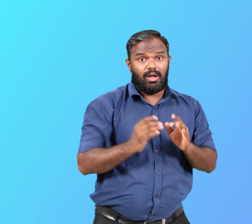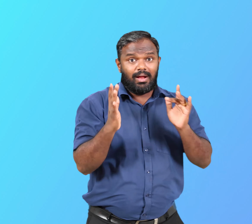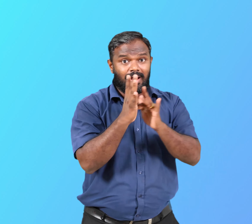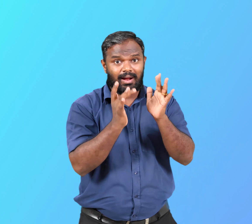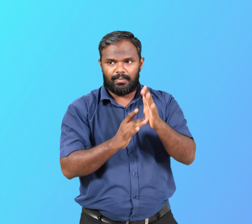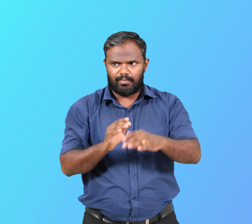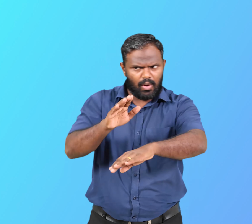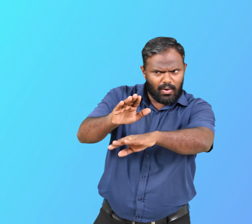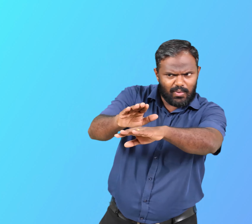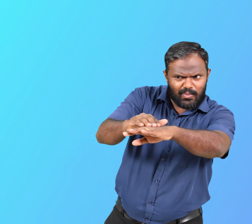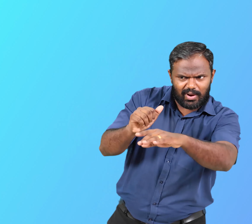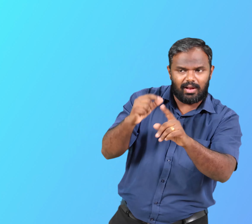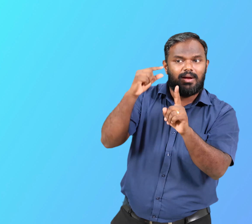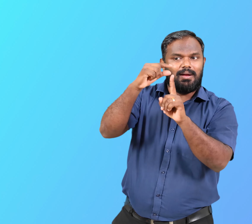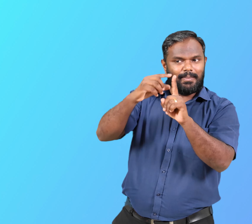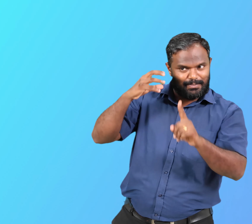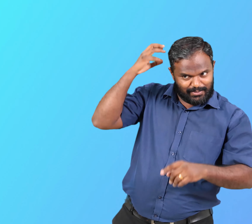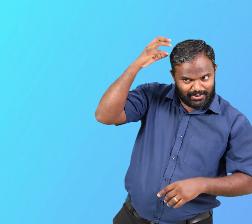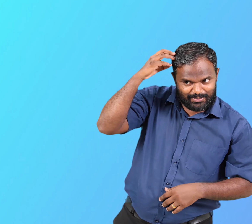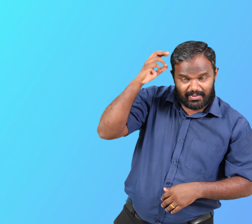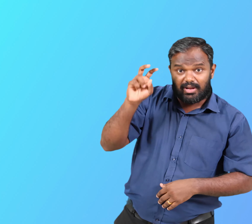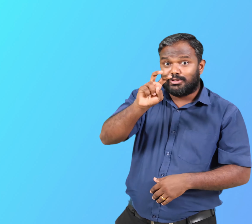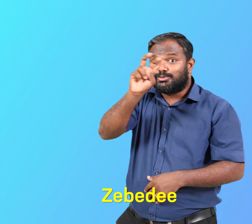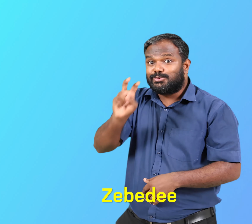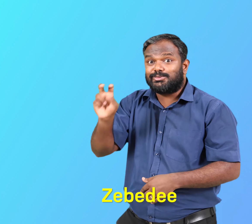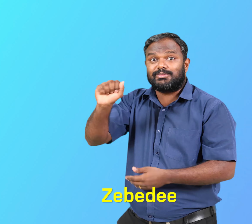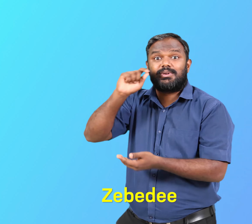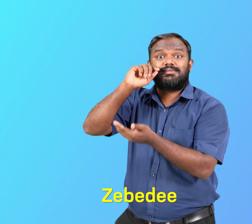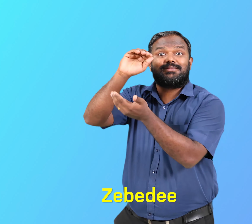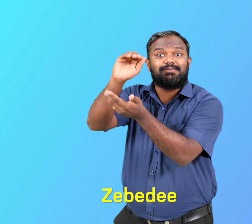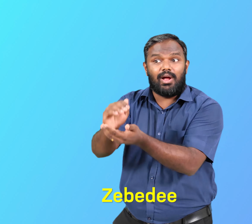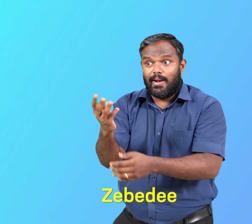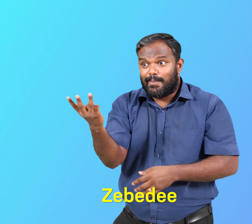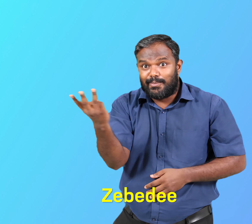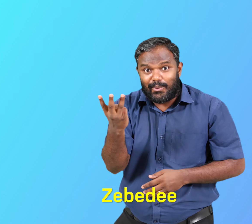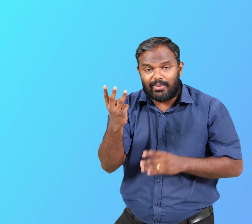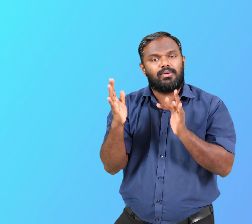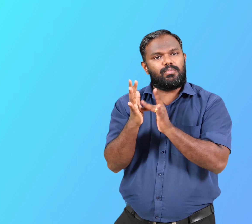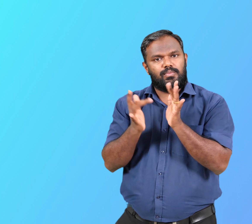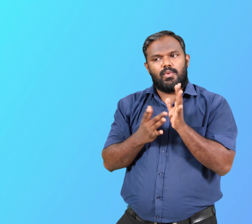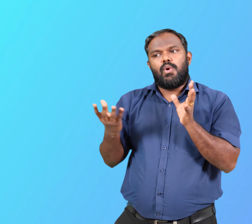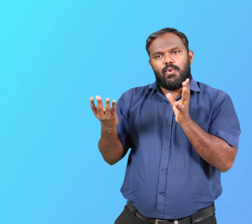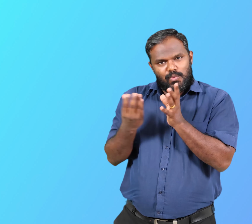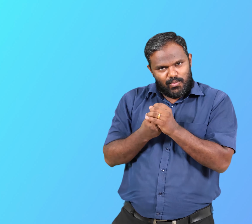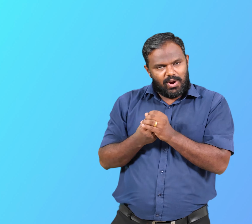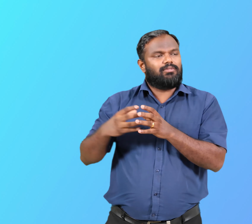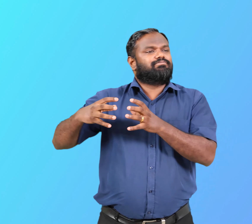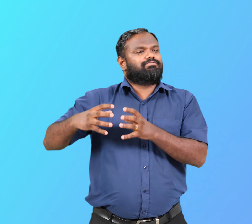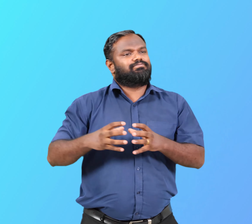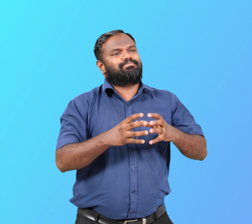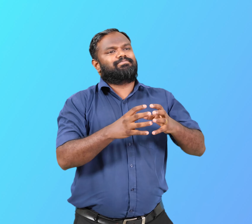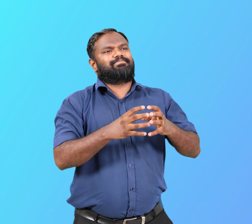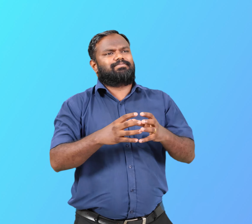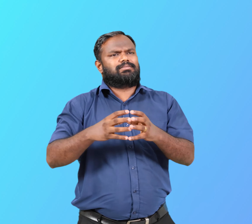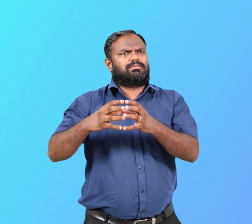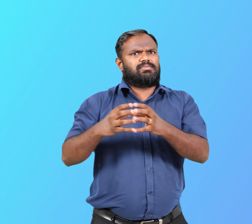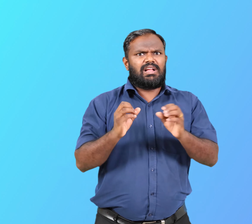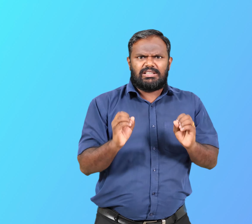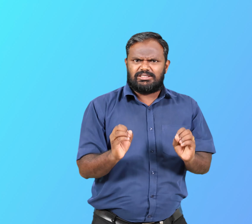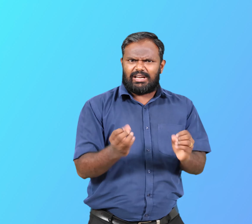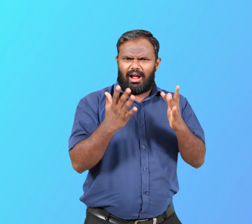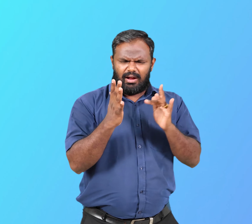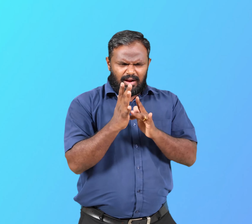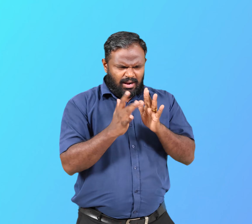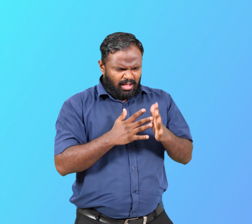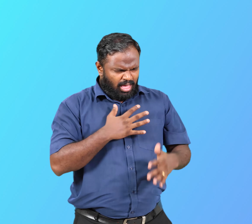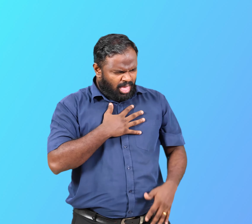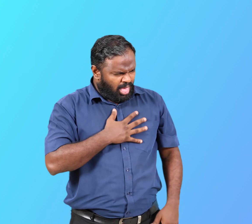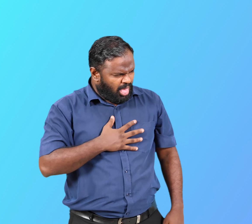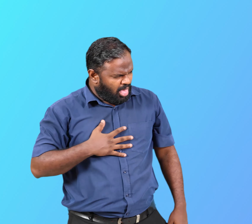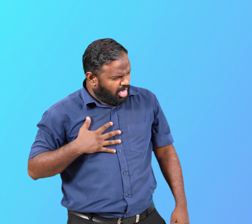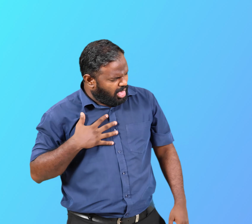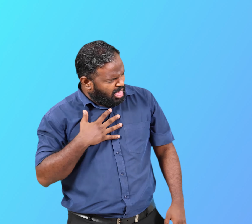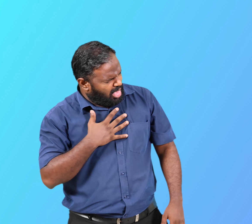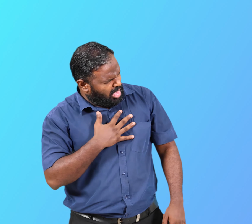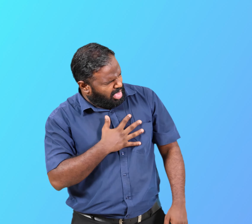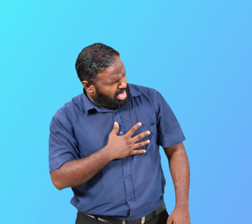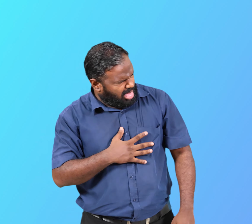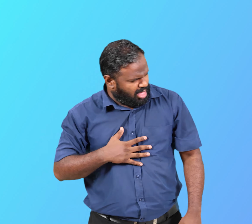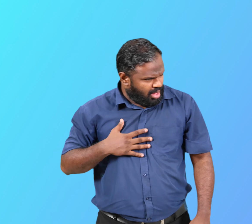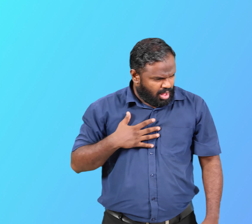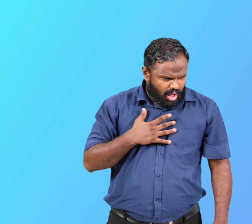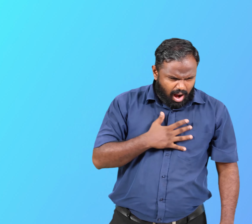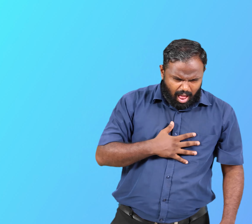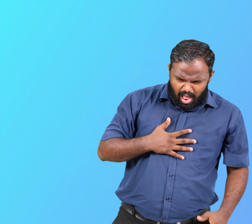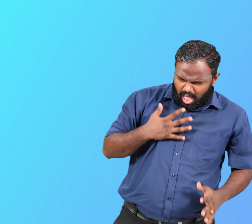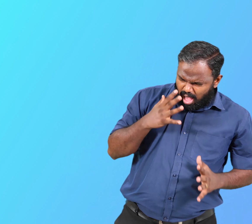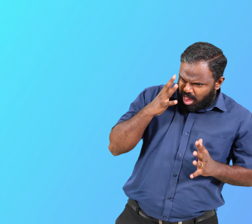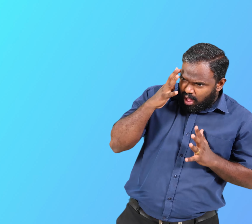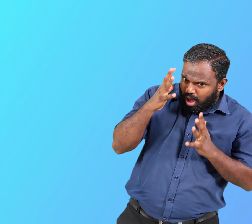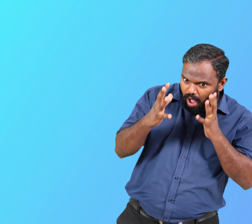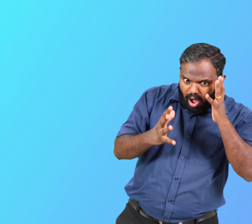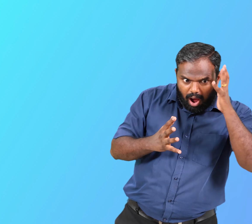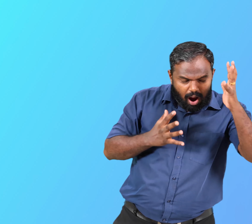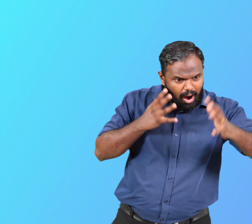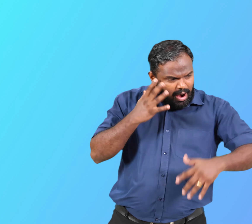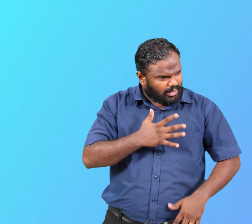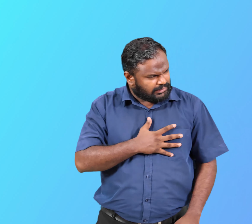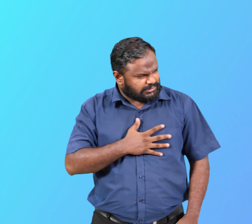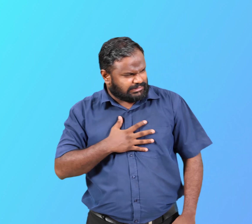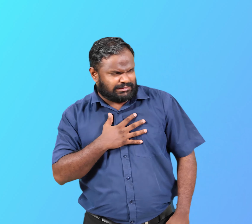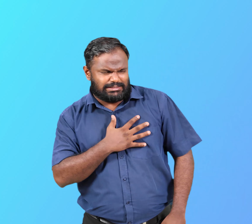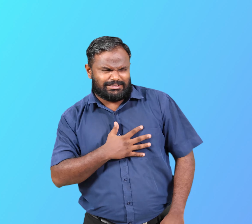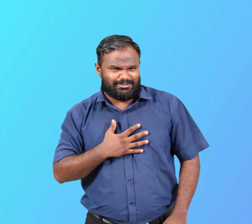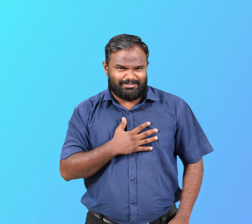He told Peter and the two sons of Zebedee to come with him. Then he began to be very sad and troubled.